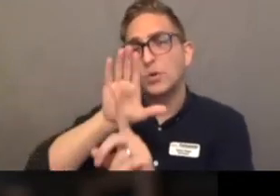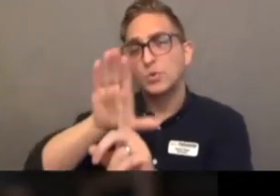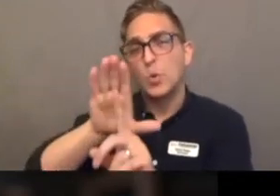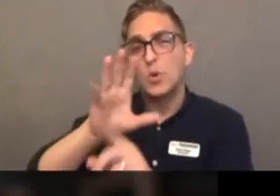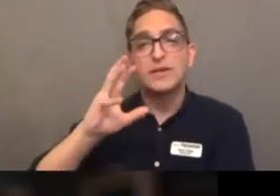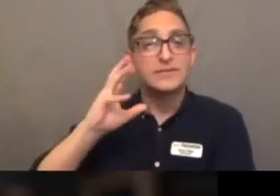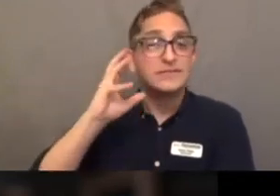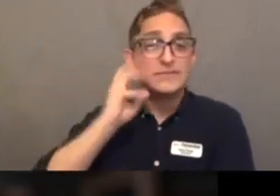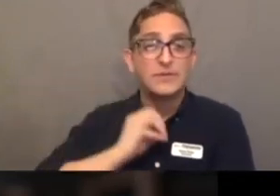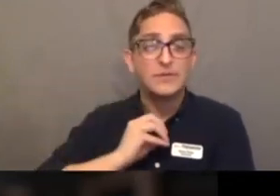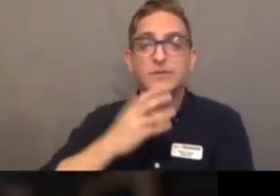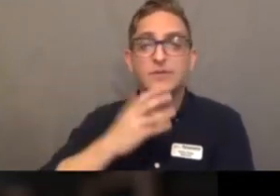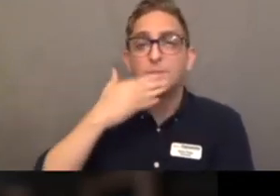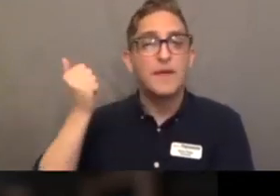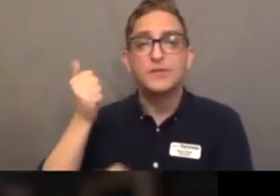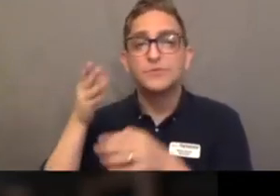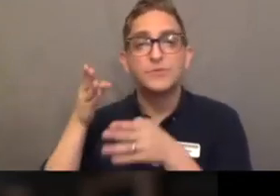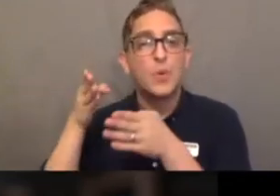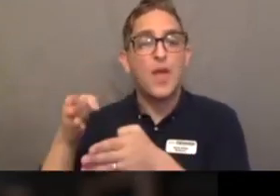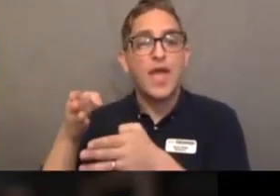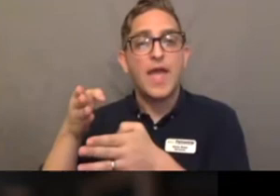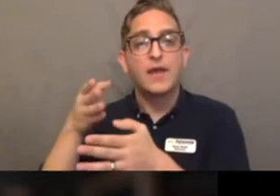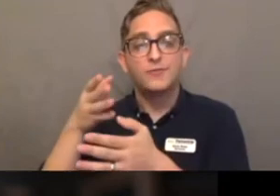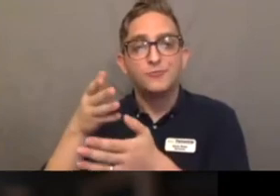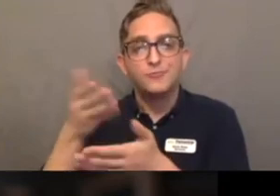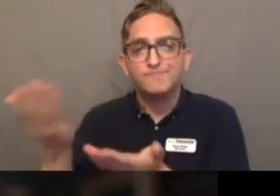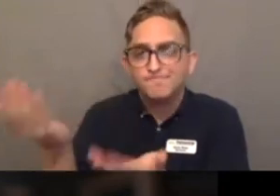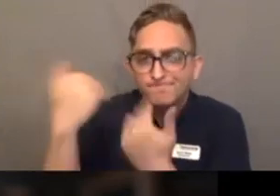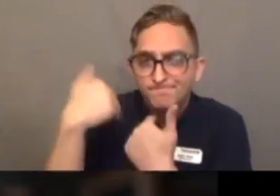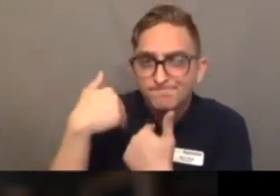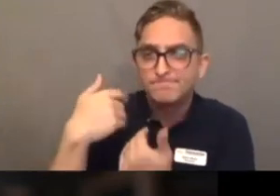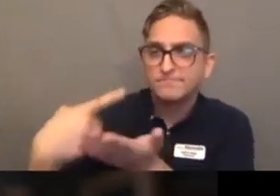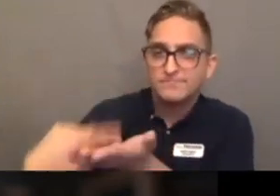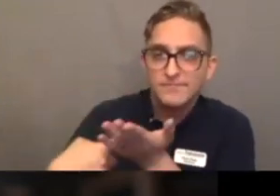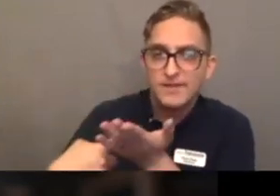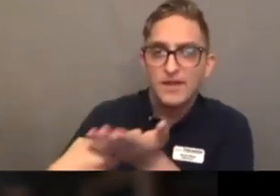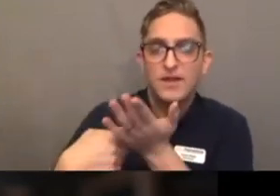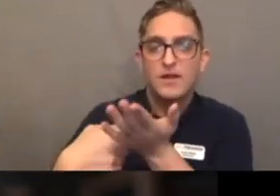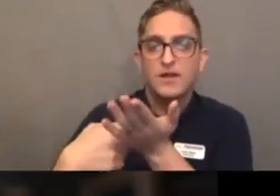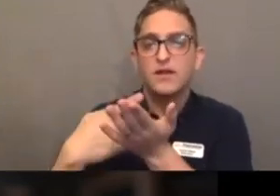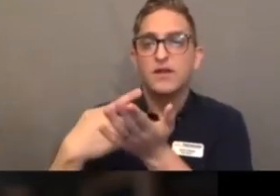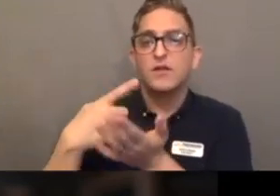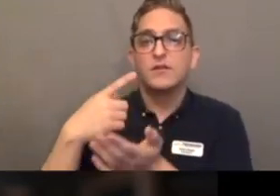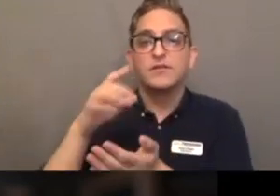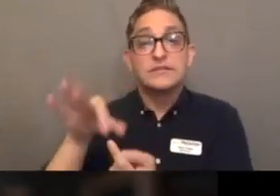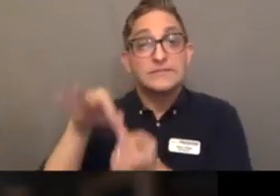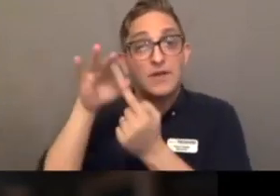way to engage others in this discussion, especially developers?